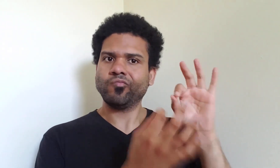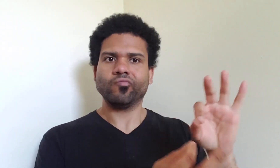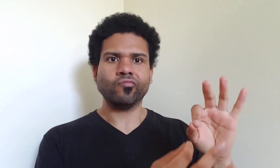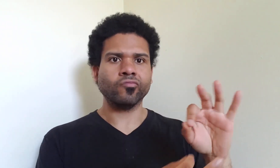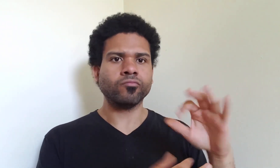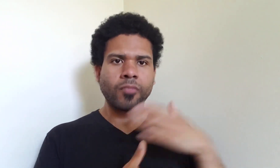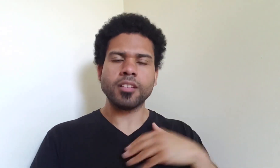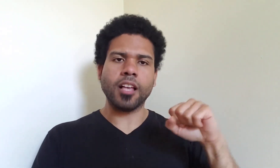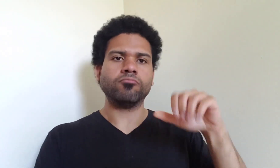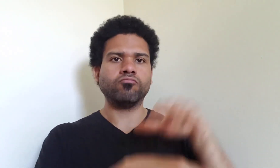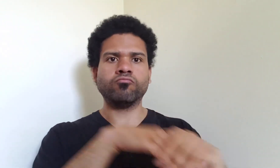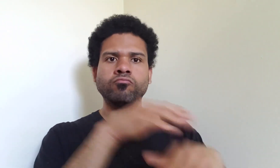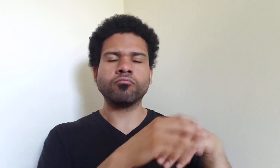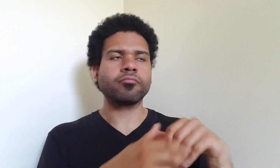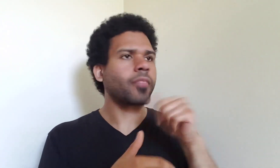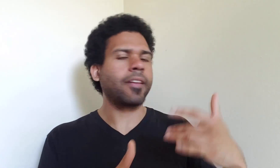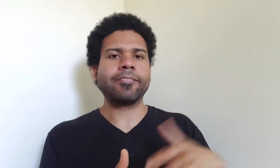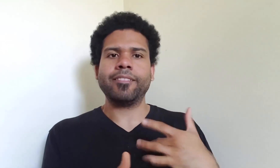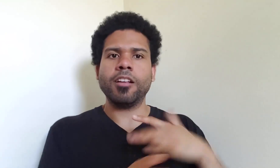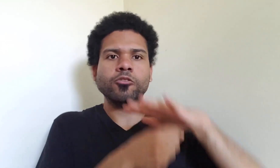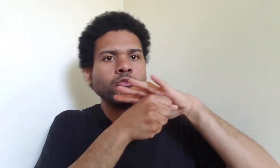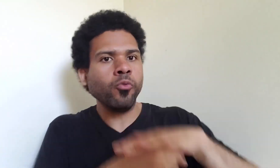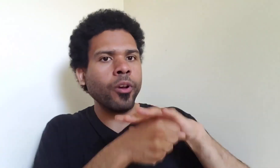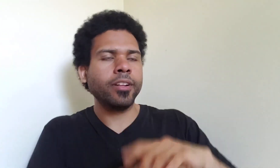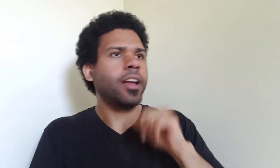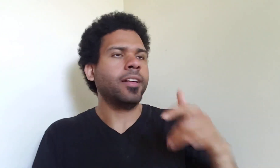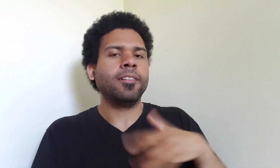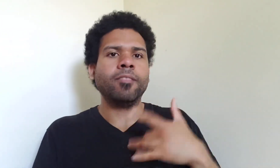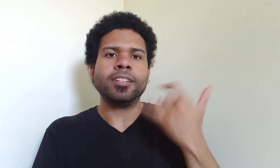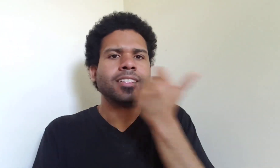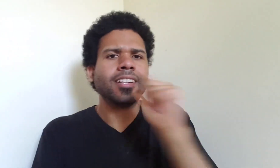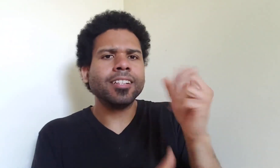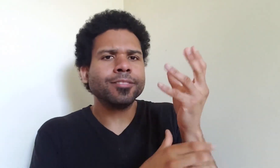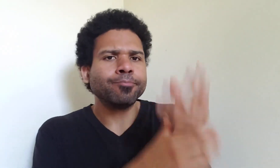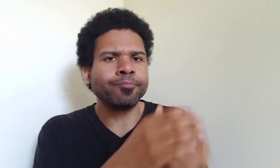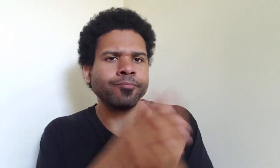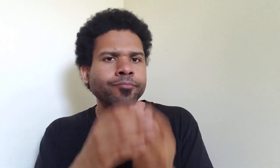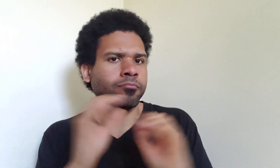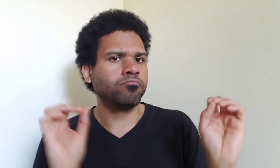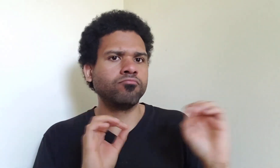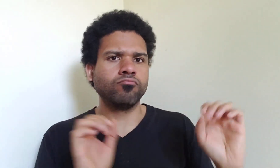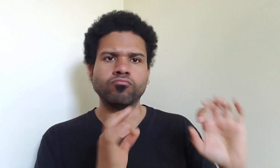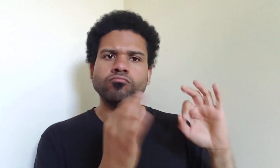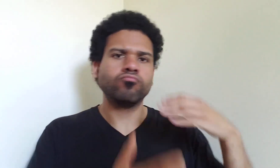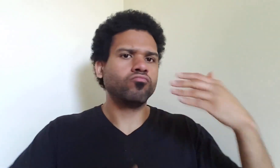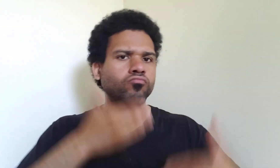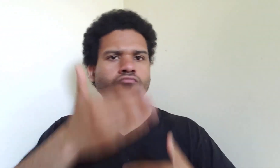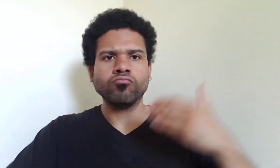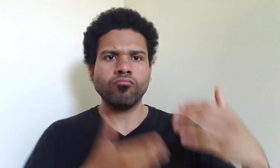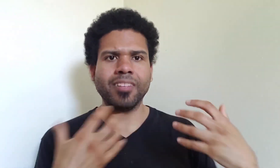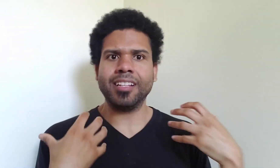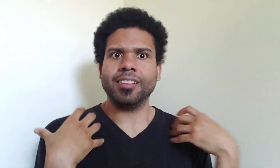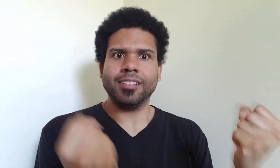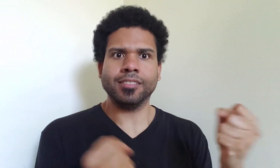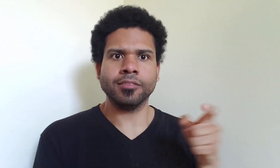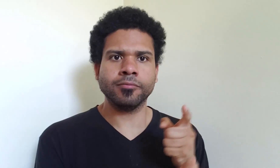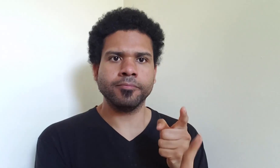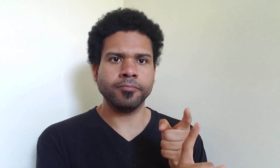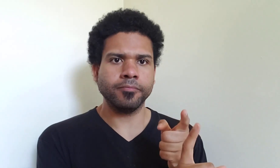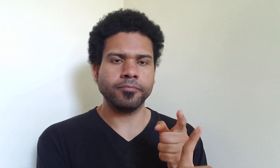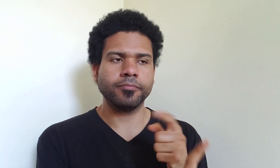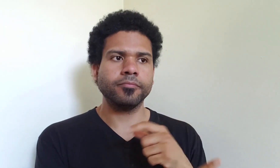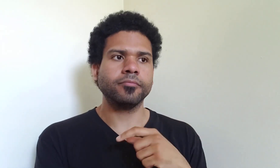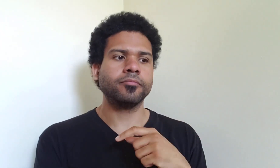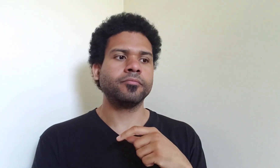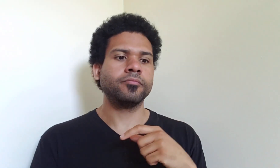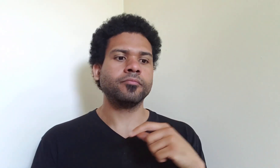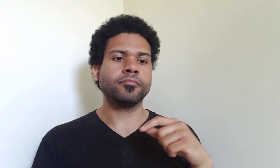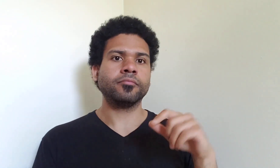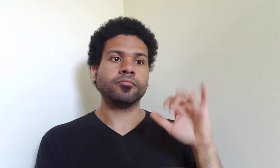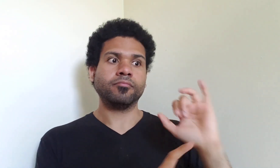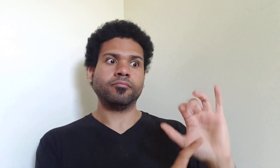The metabolic function is optimized in the human body without any kind of stress.